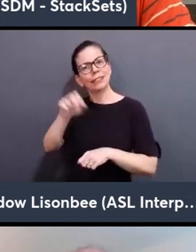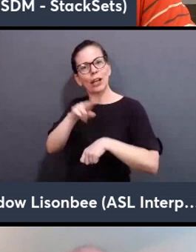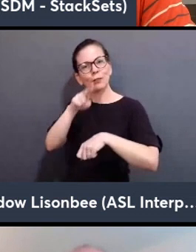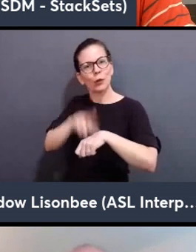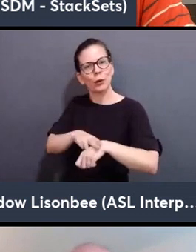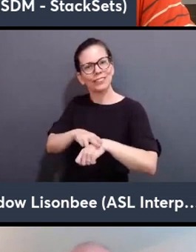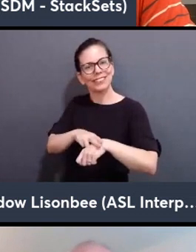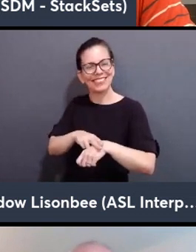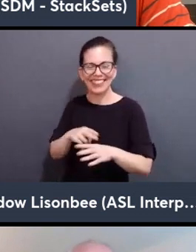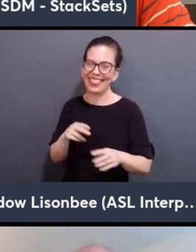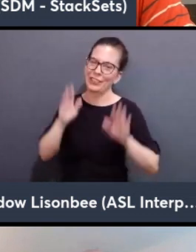That is a great answer.